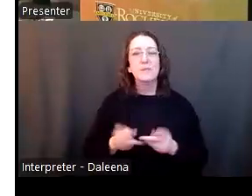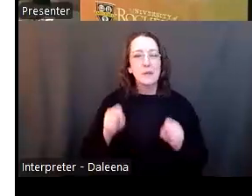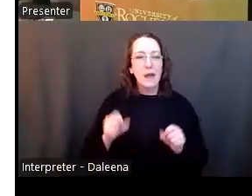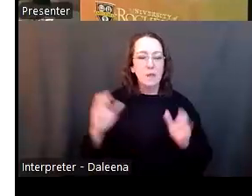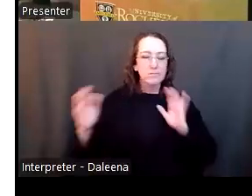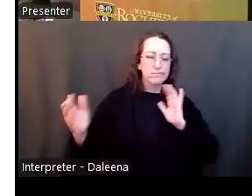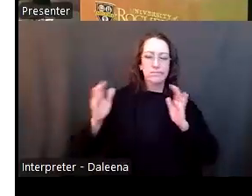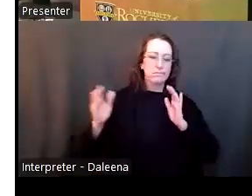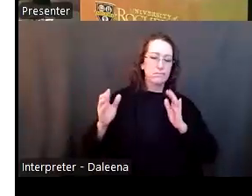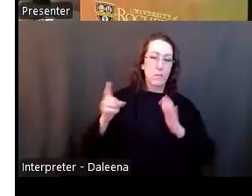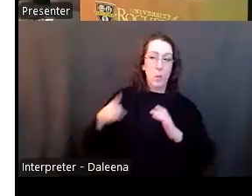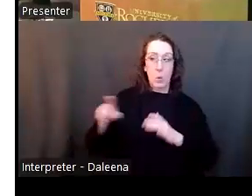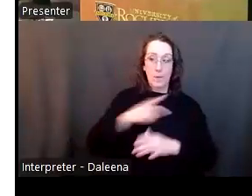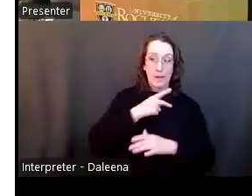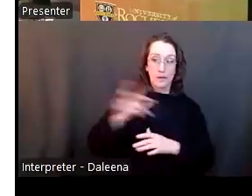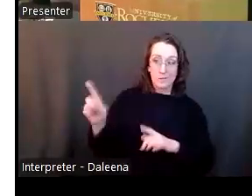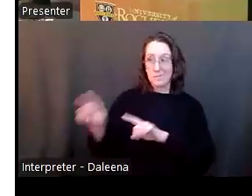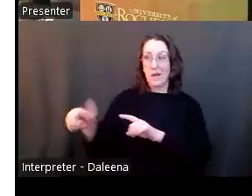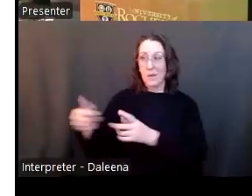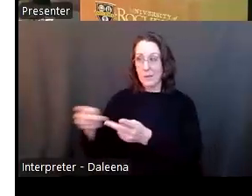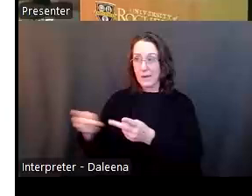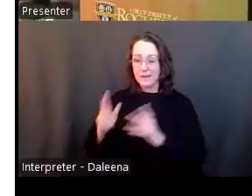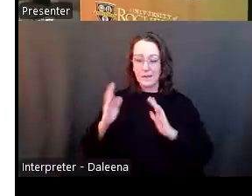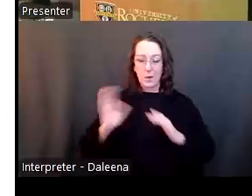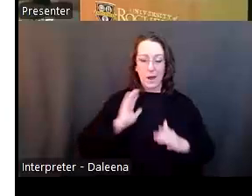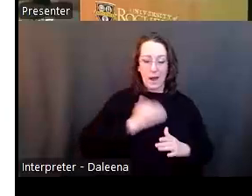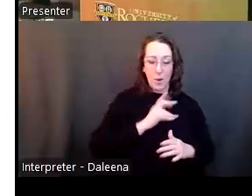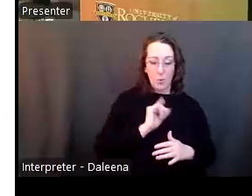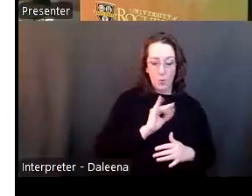when those patients end up somewhere else versus on our unit and we're able to see that um we do